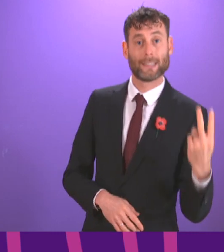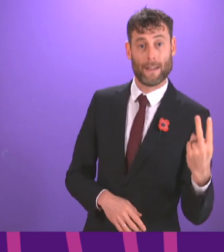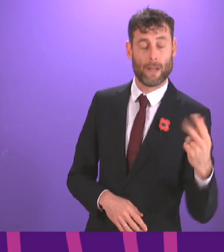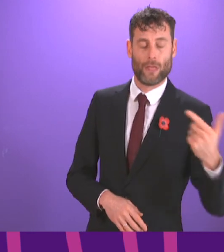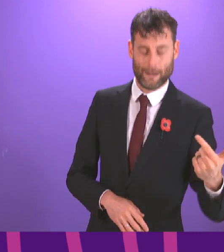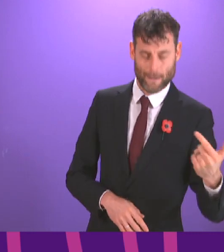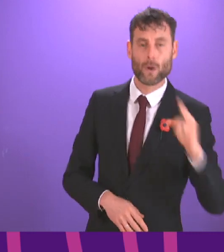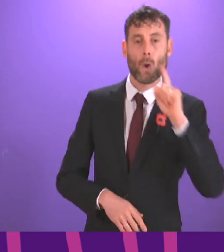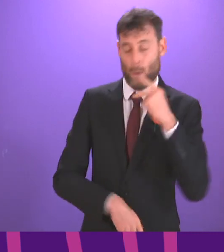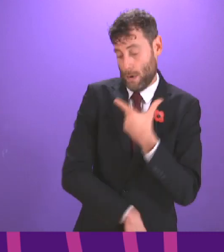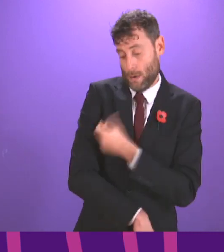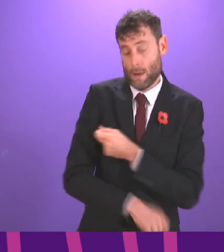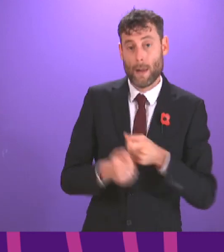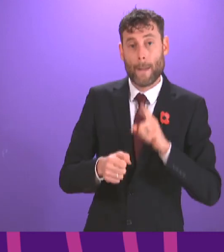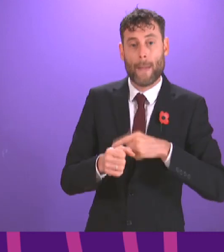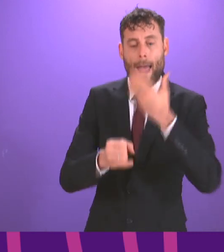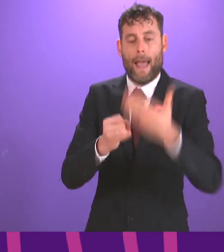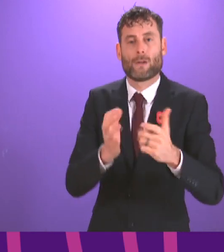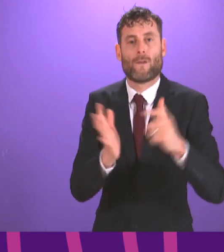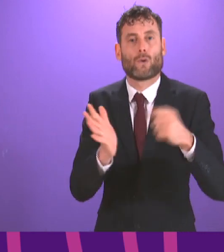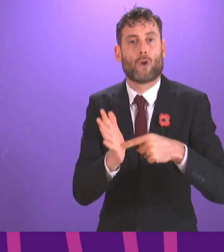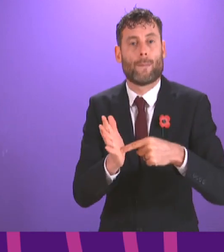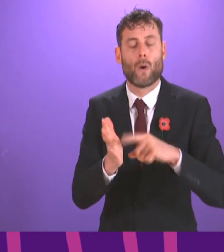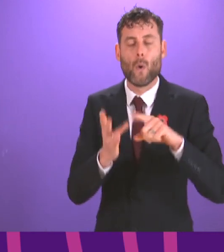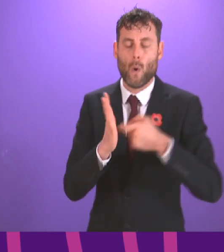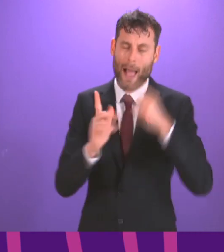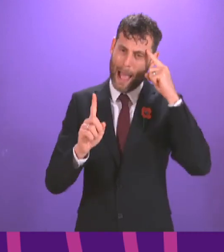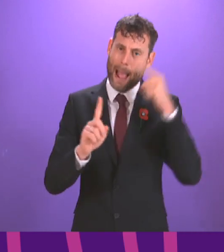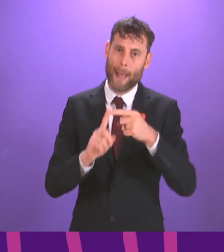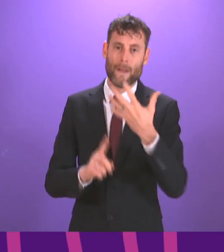by the end of October.